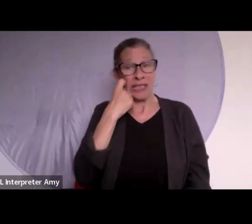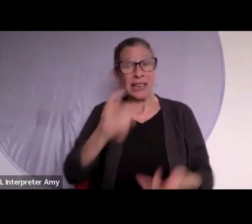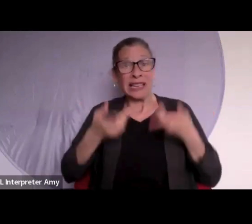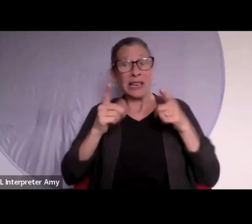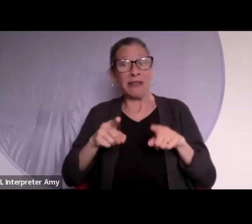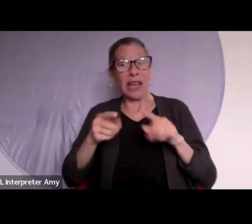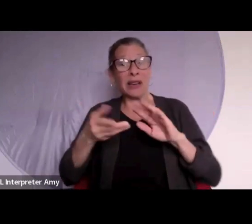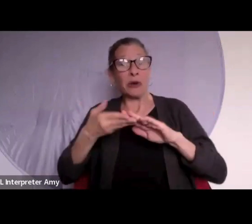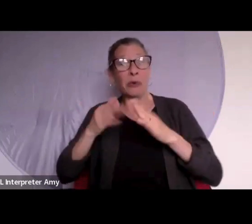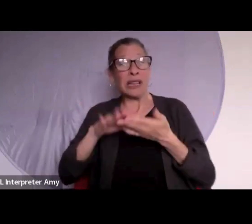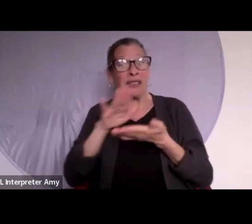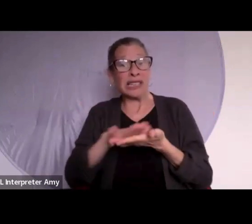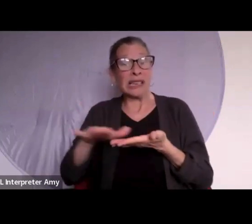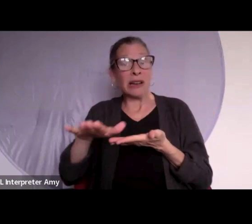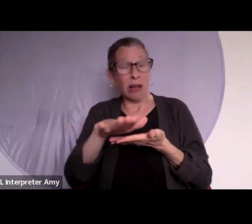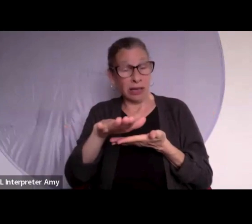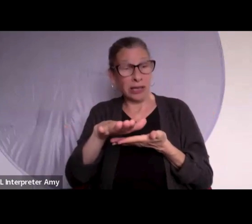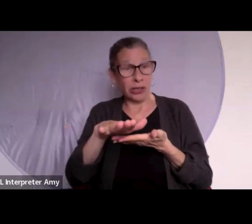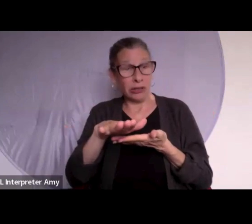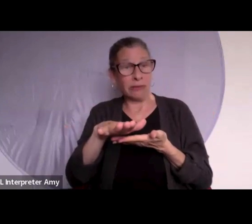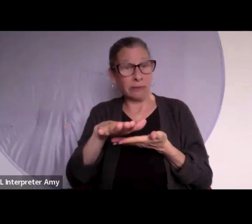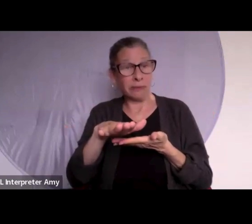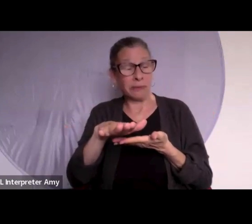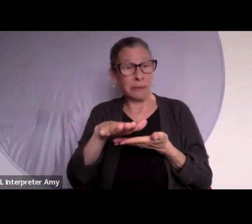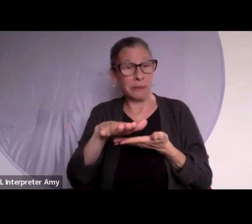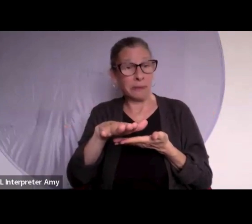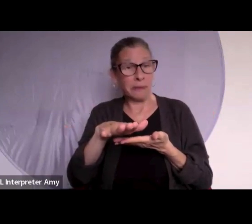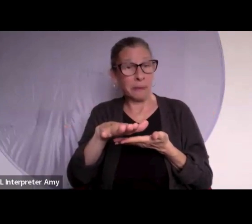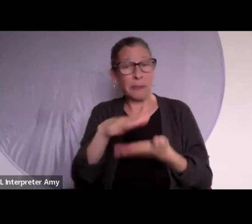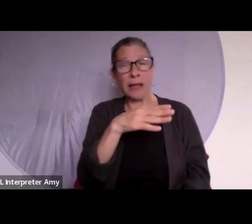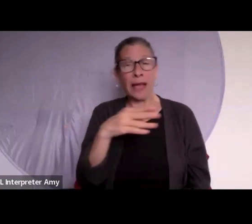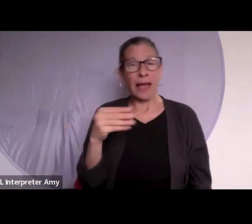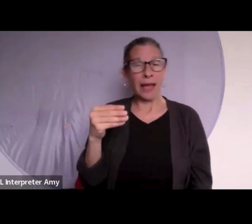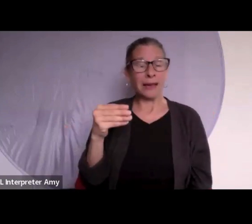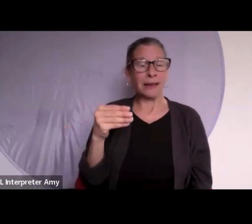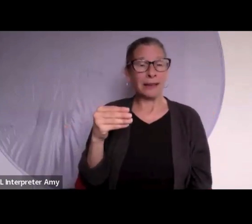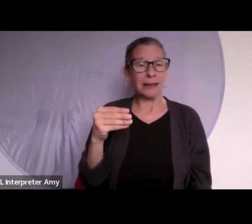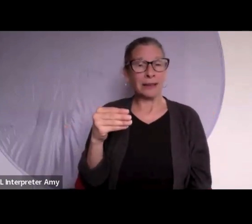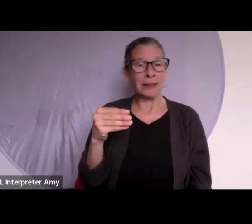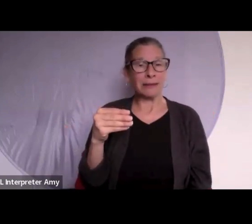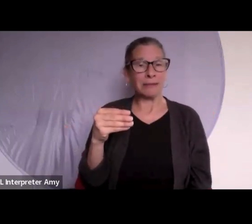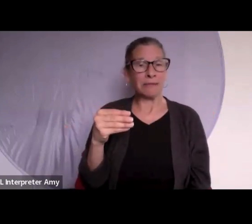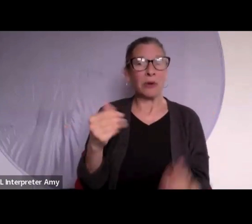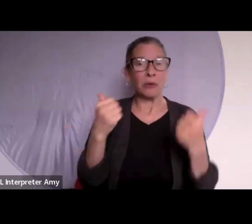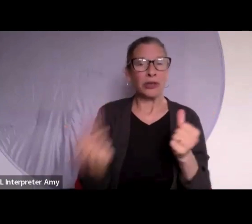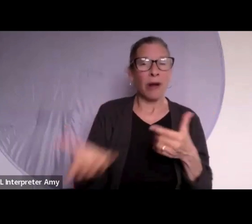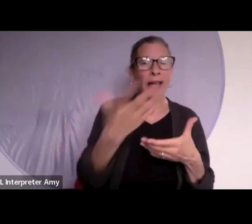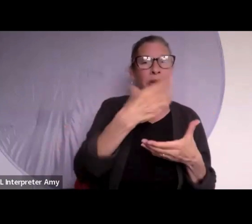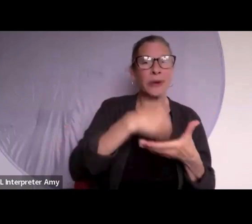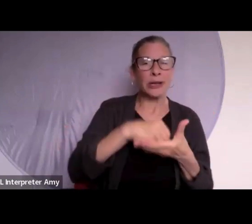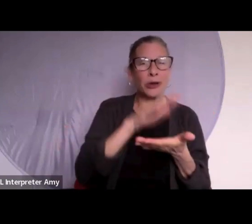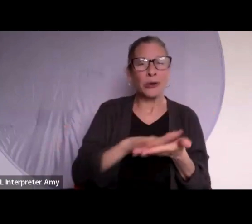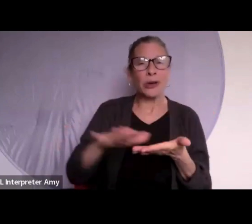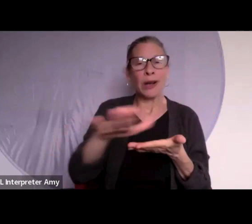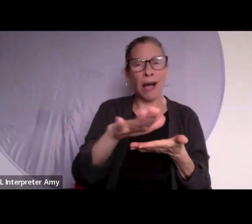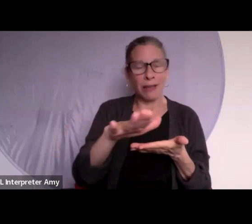don't know if any of the folks they are representing and try to include colleges as much as possible. We also screen